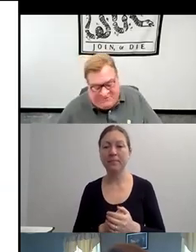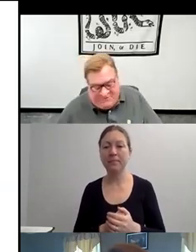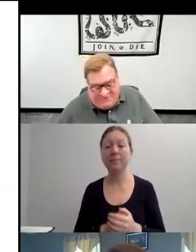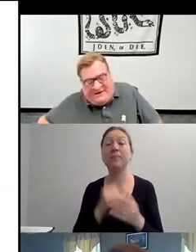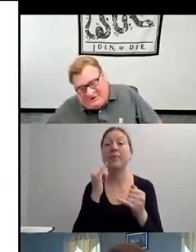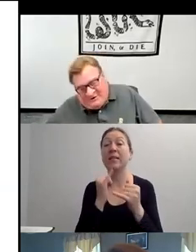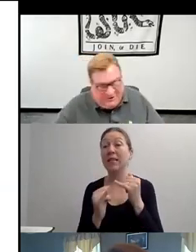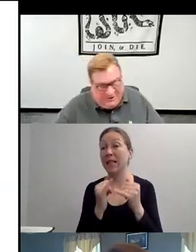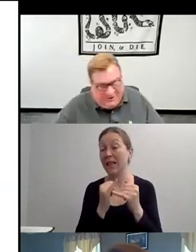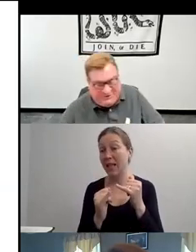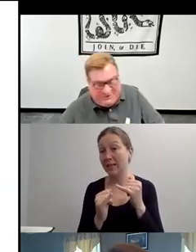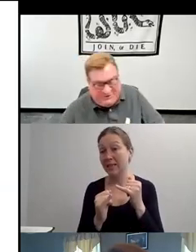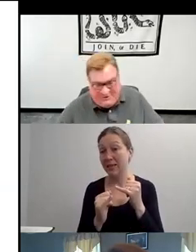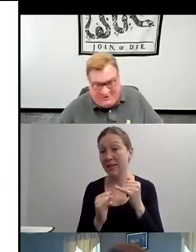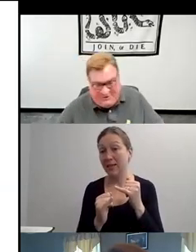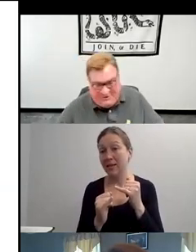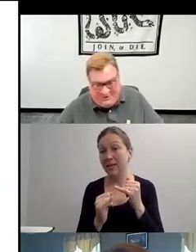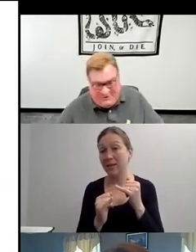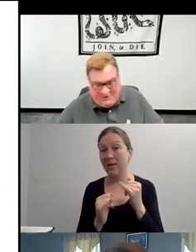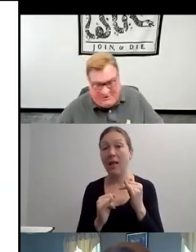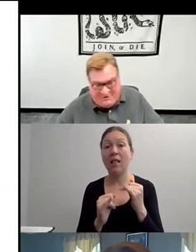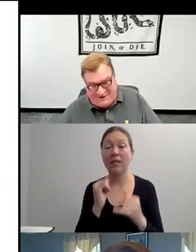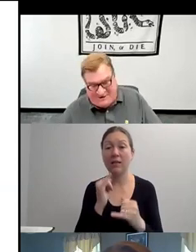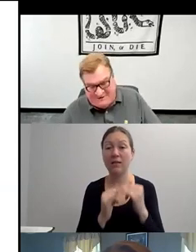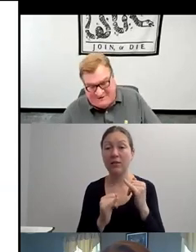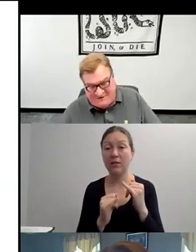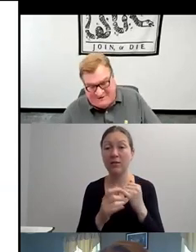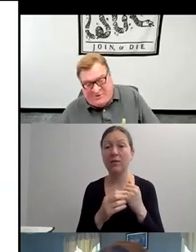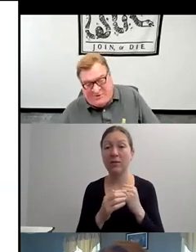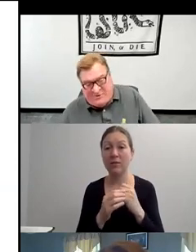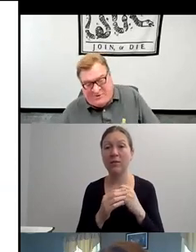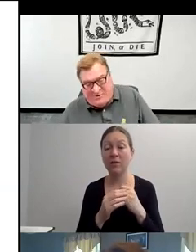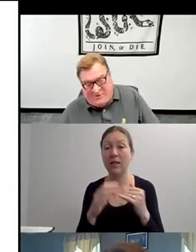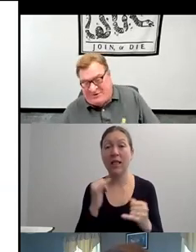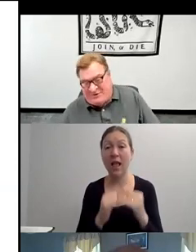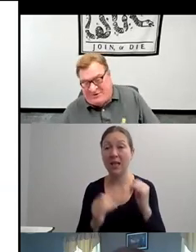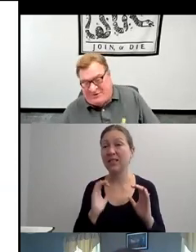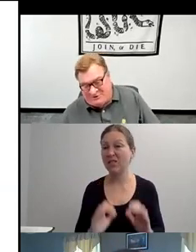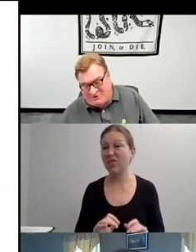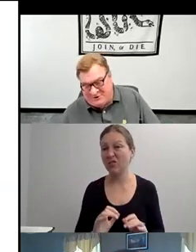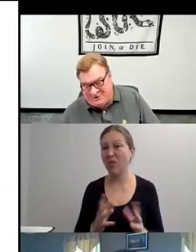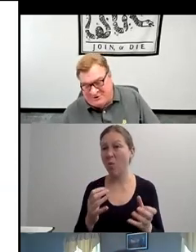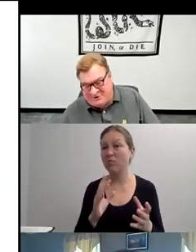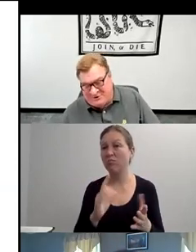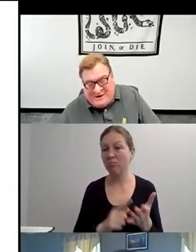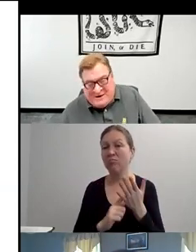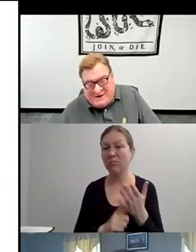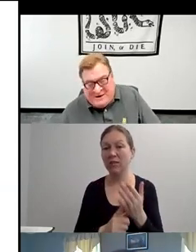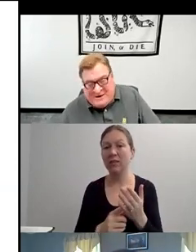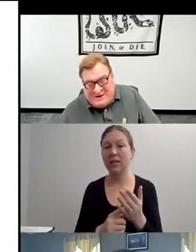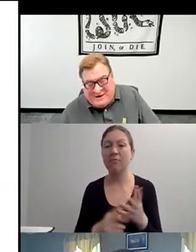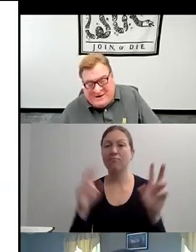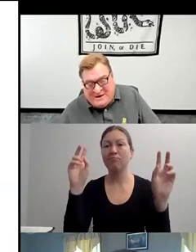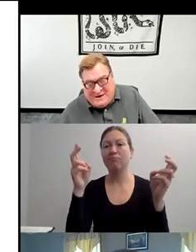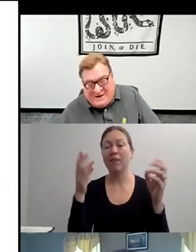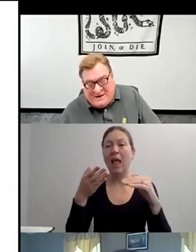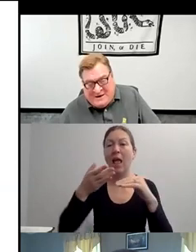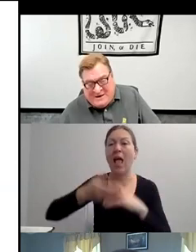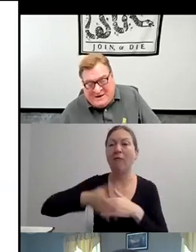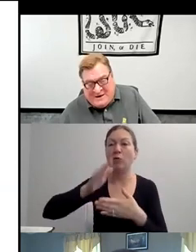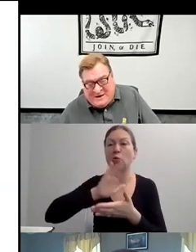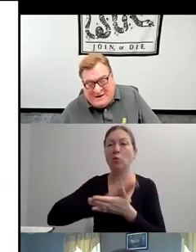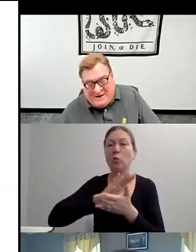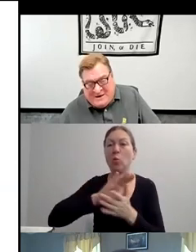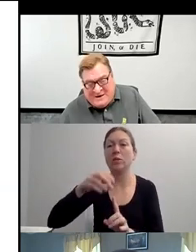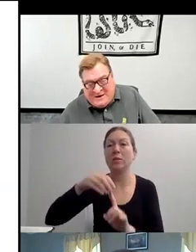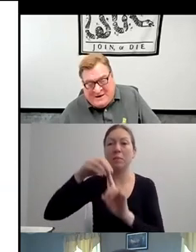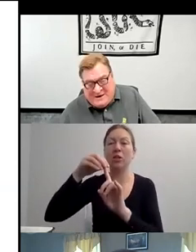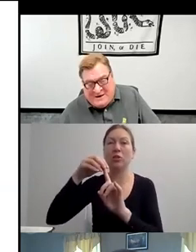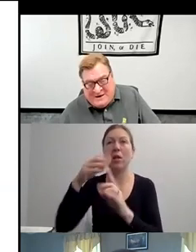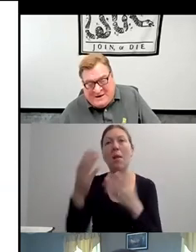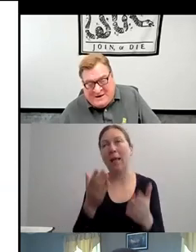SO THAT'S BASICALLY -- THAT'S BASICALLY MY TAKE ON THE DEPICTION OF DISABILITY IN FILM.